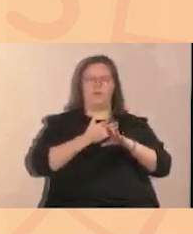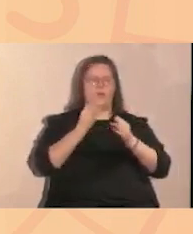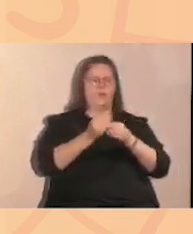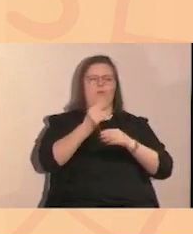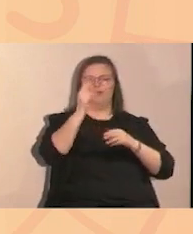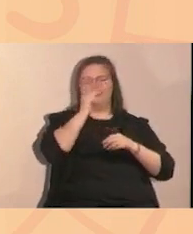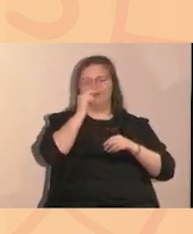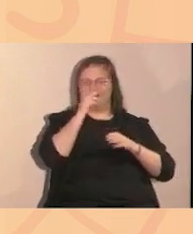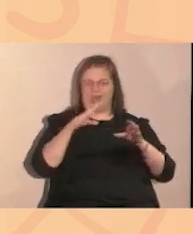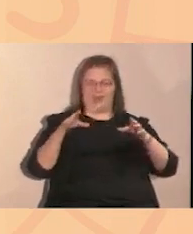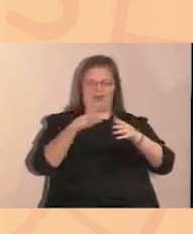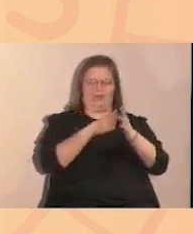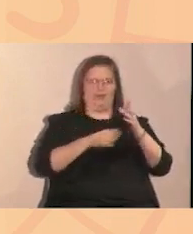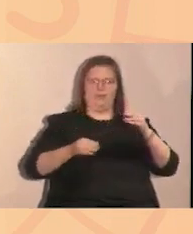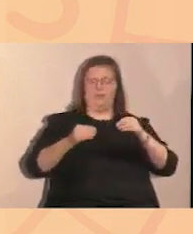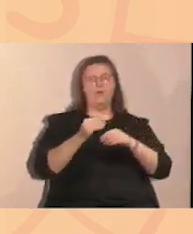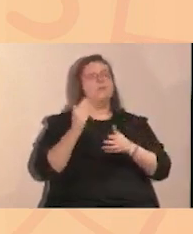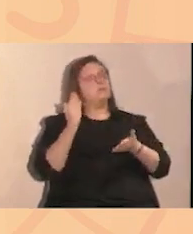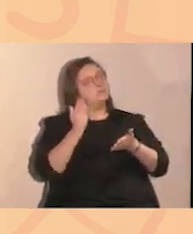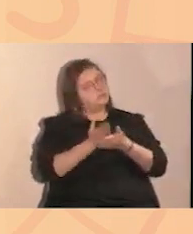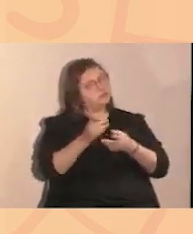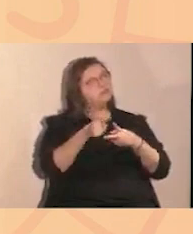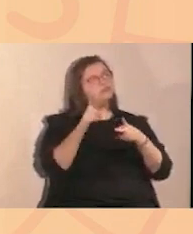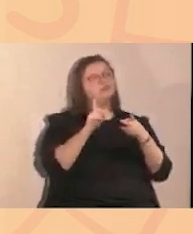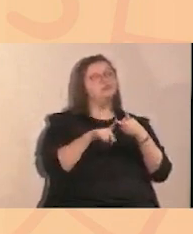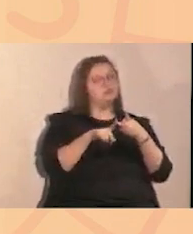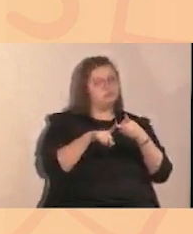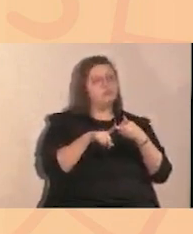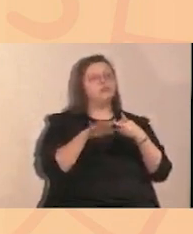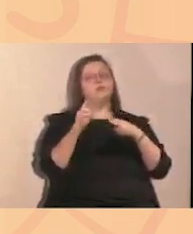Which is a, quite true. And b, perhaps Franchesca just agreeing with